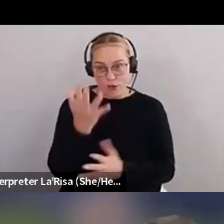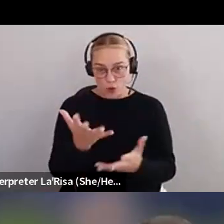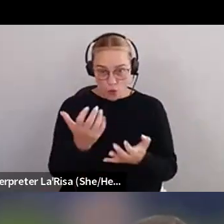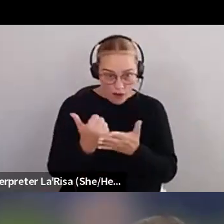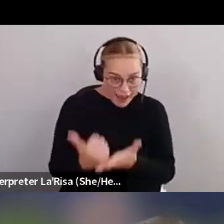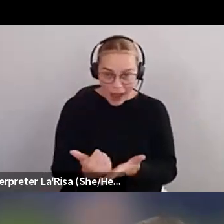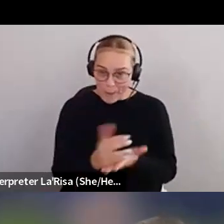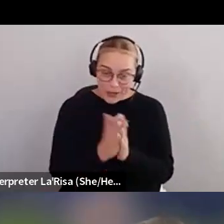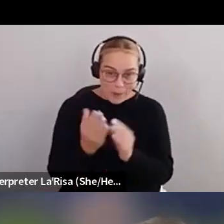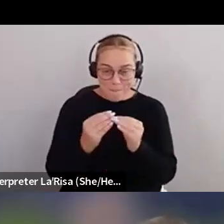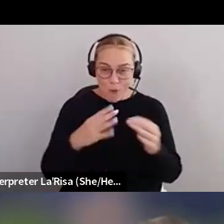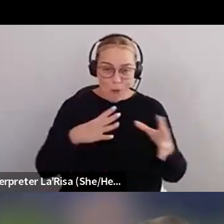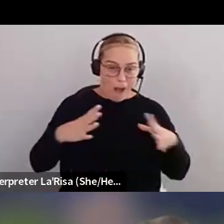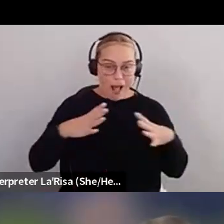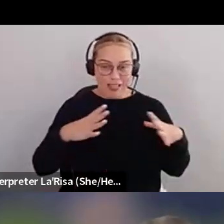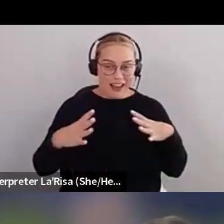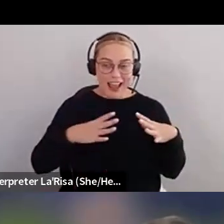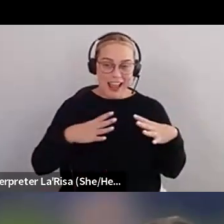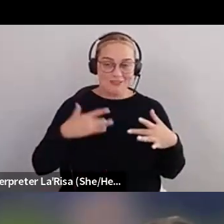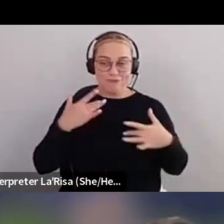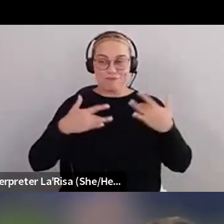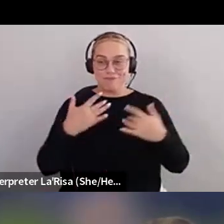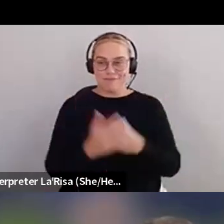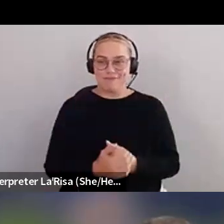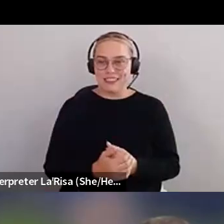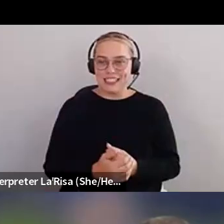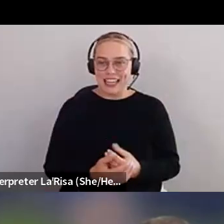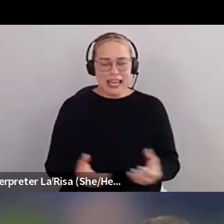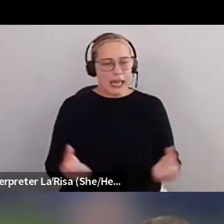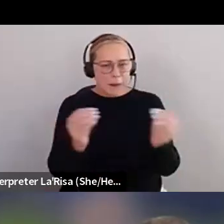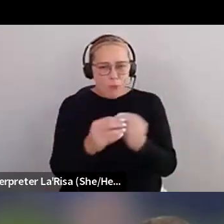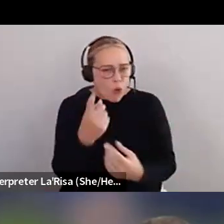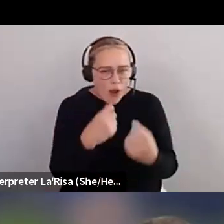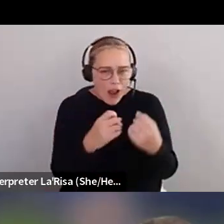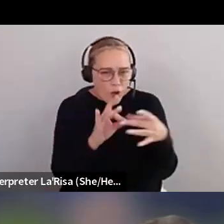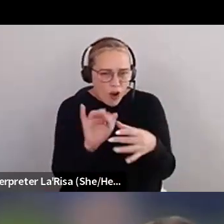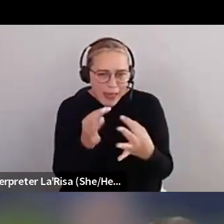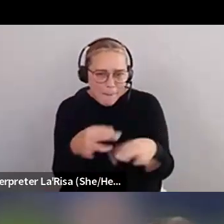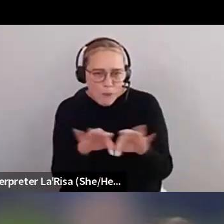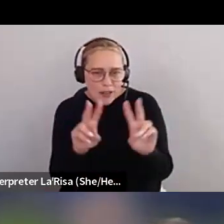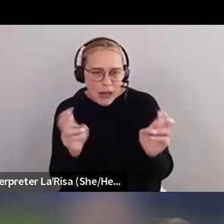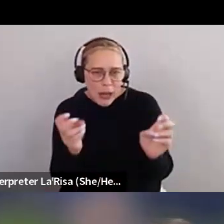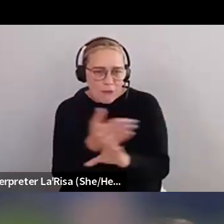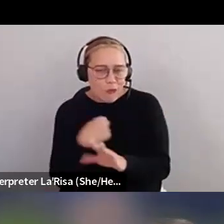all great.